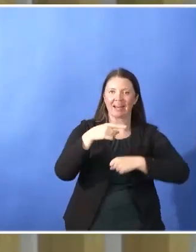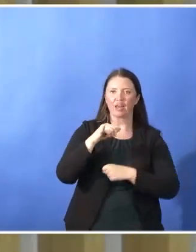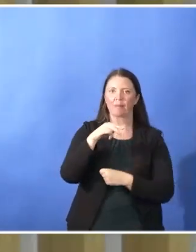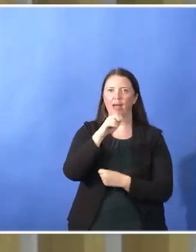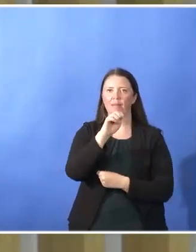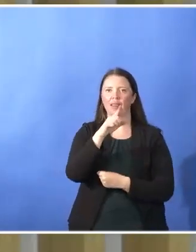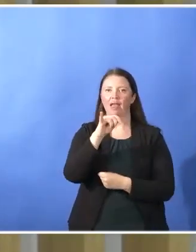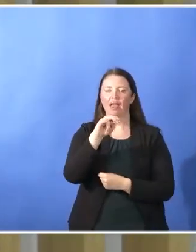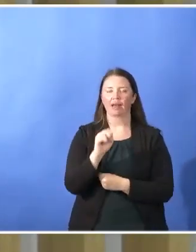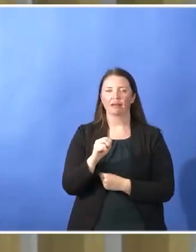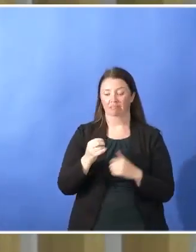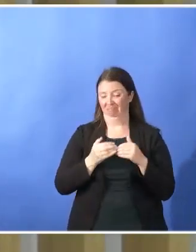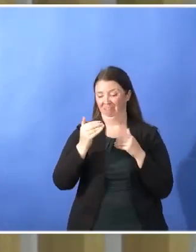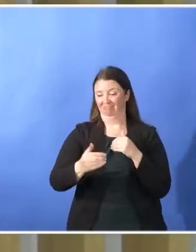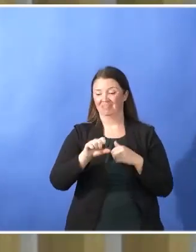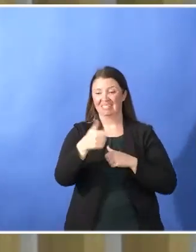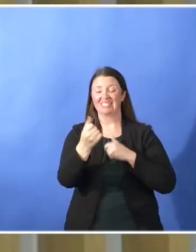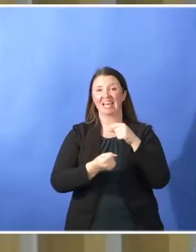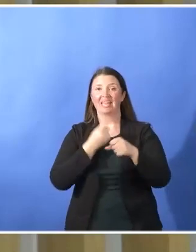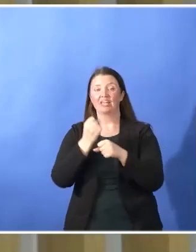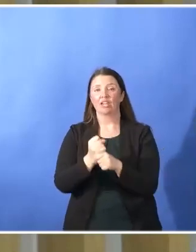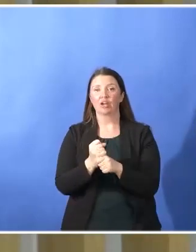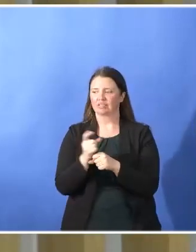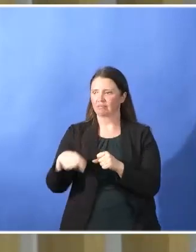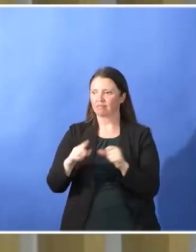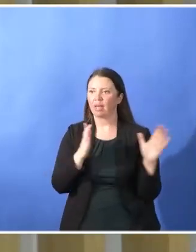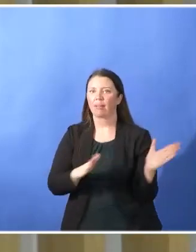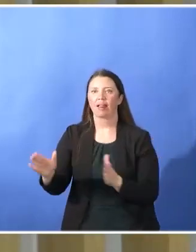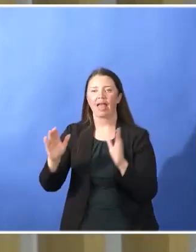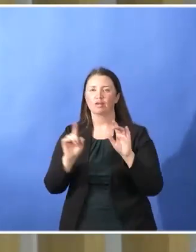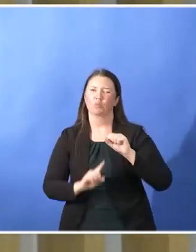LAUNCH TENS OF THOUSANDS OF NEW SATELLITES INTO ORBIT.